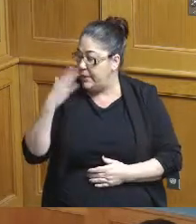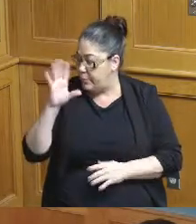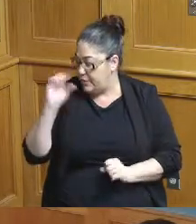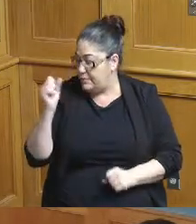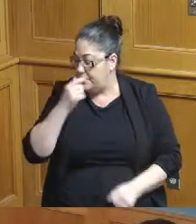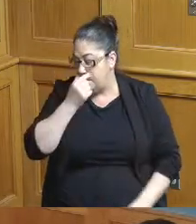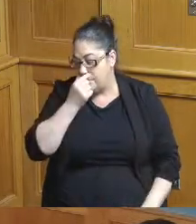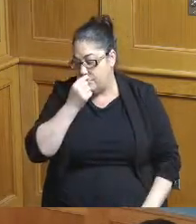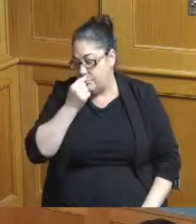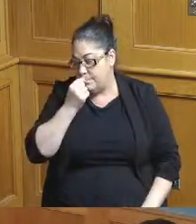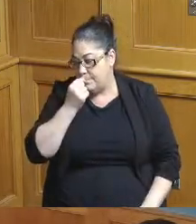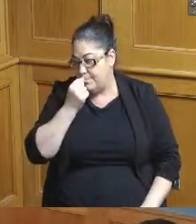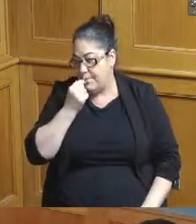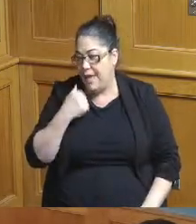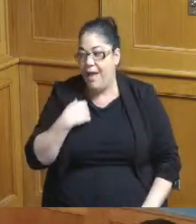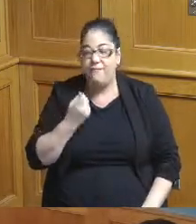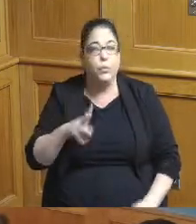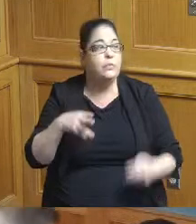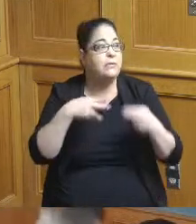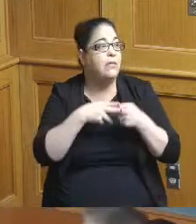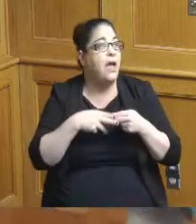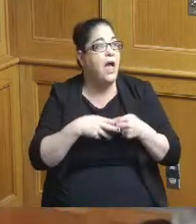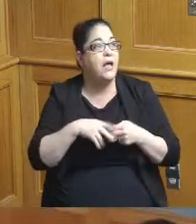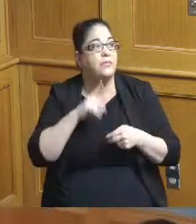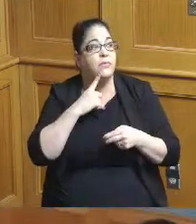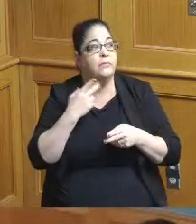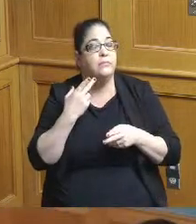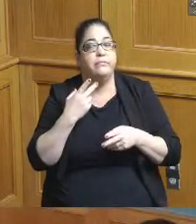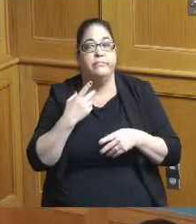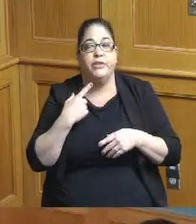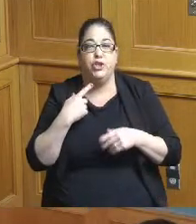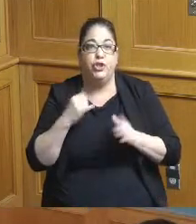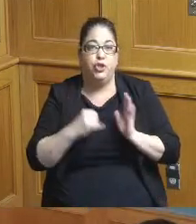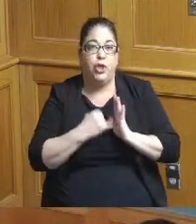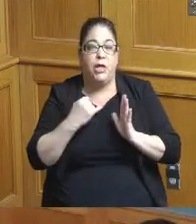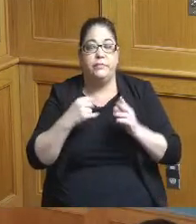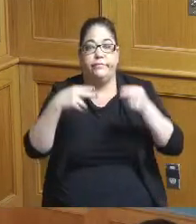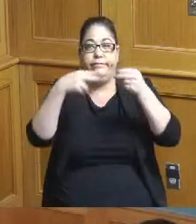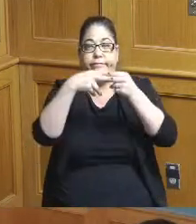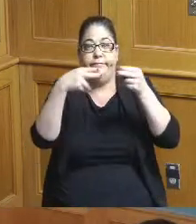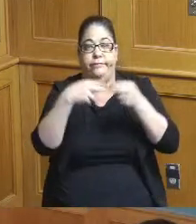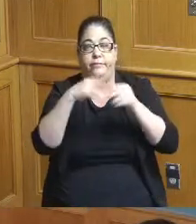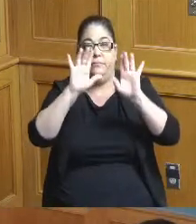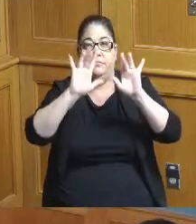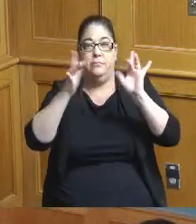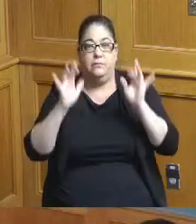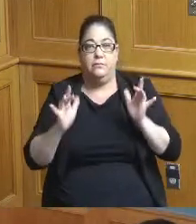and I do have some slides but they are really more placeholders than they are anything else so